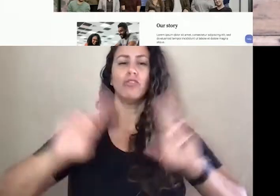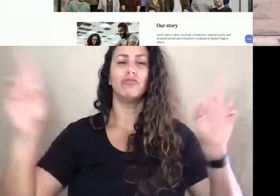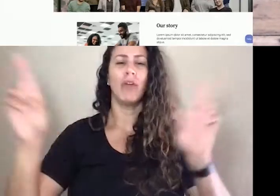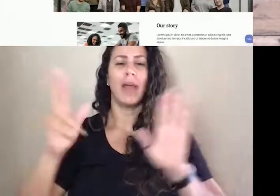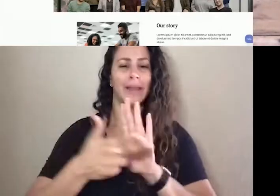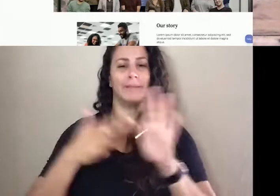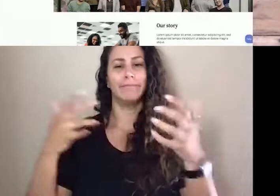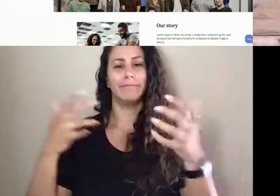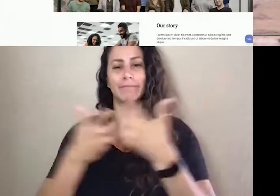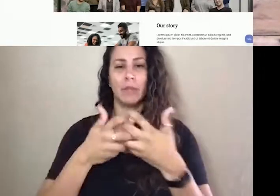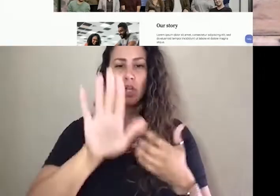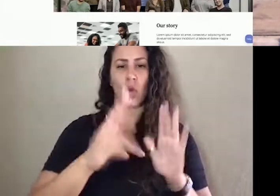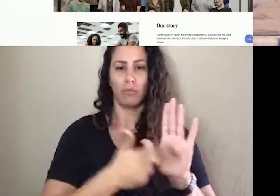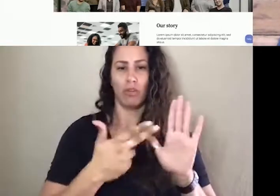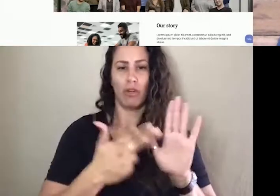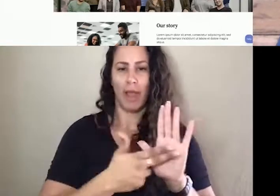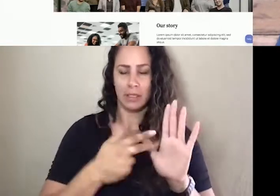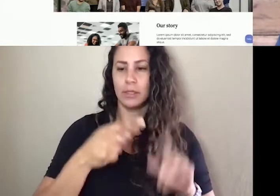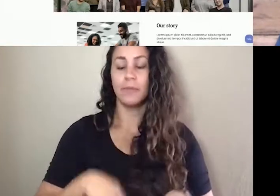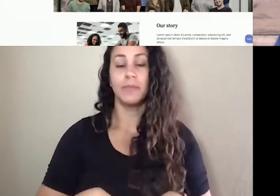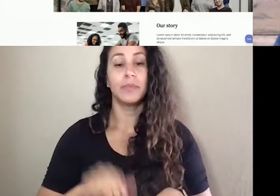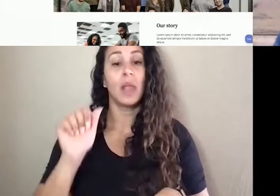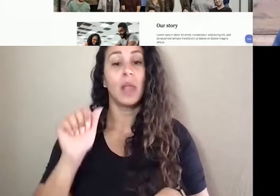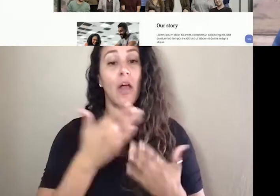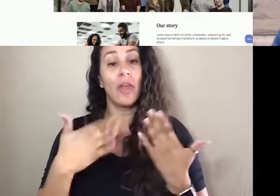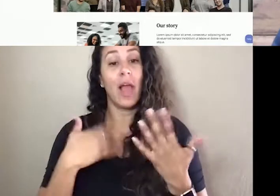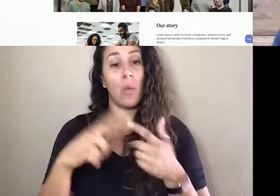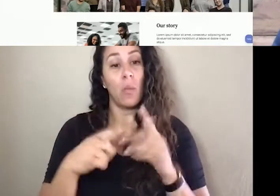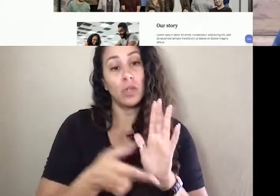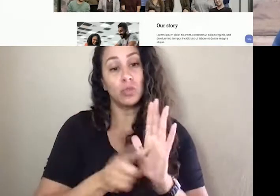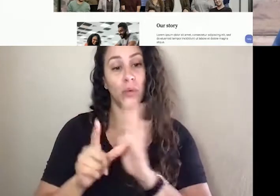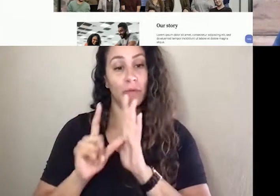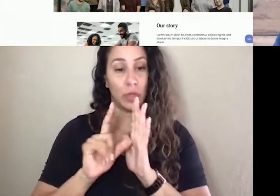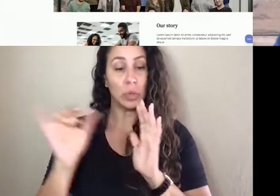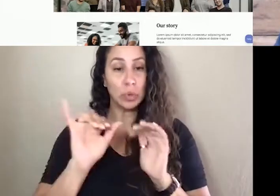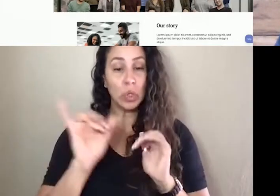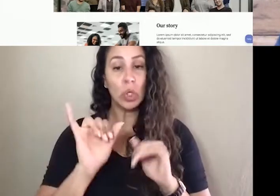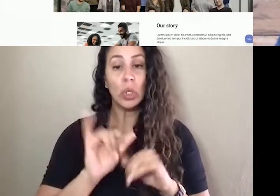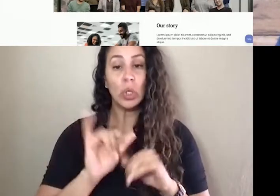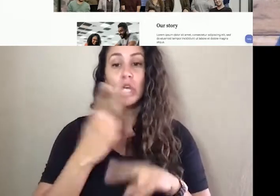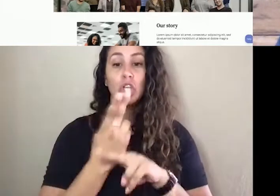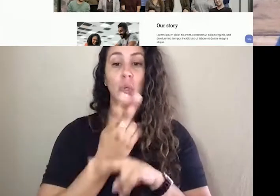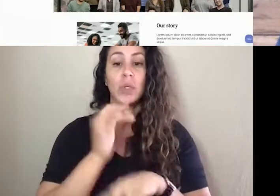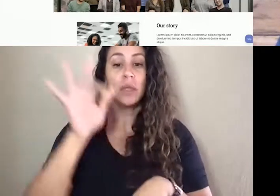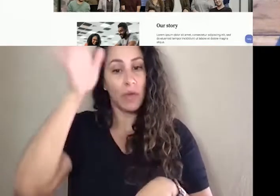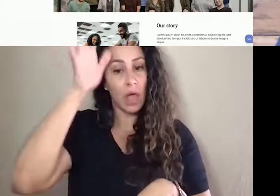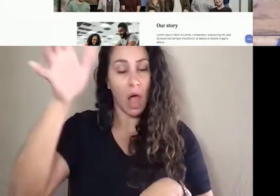AND ONE THING TO TOUCH ON IN THEME SETTINGS IS A USE OF